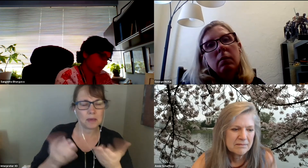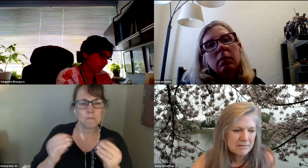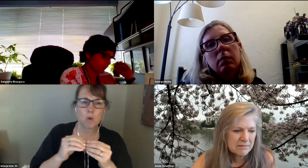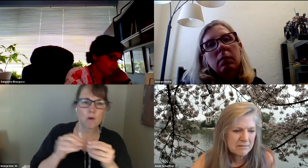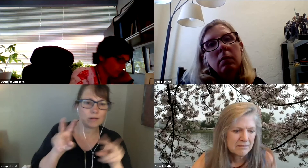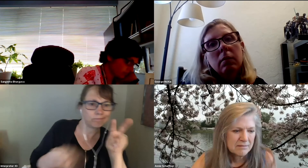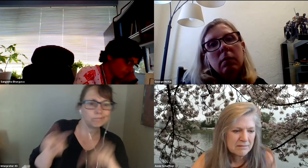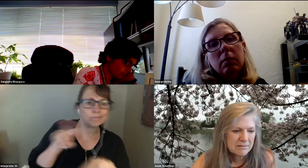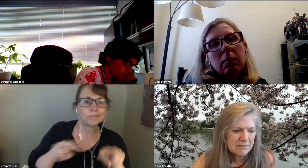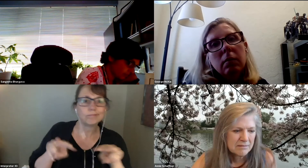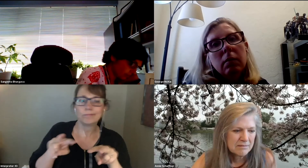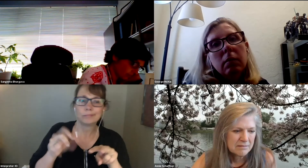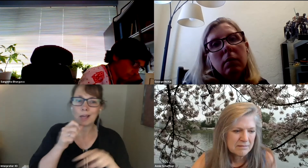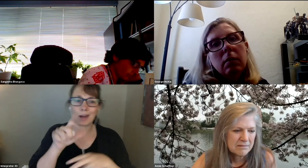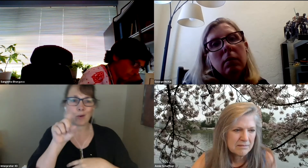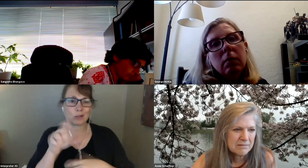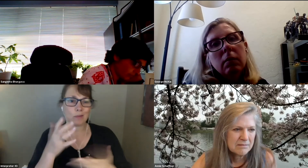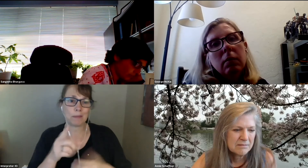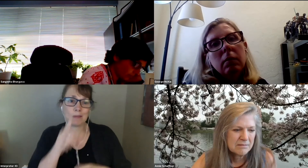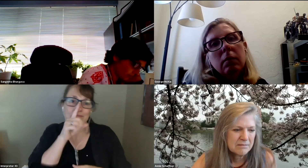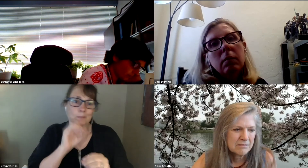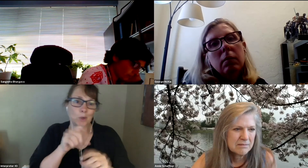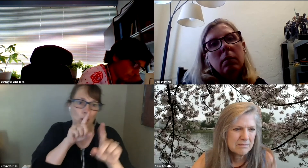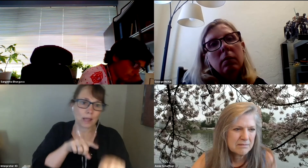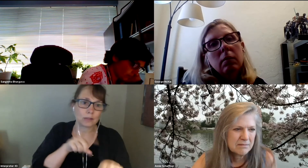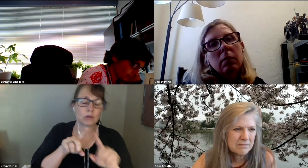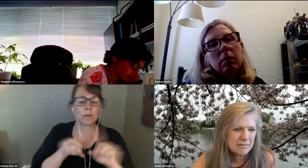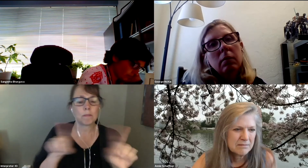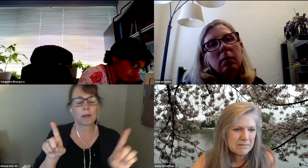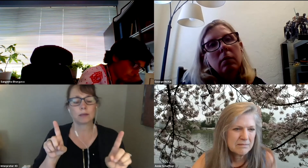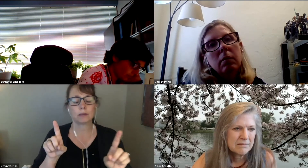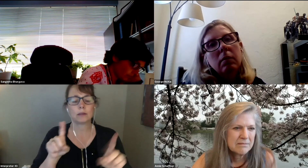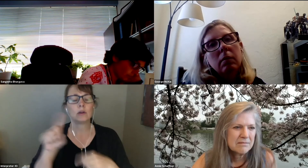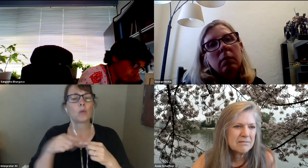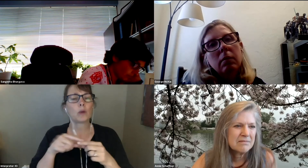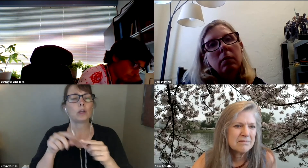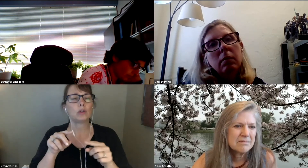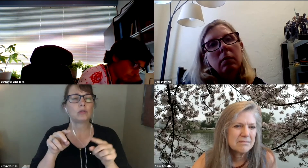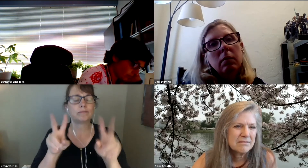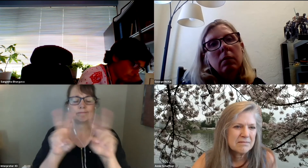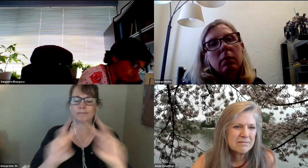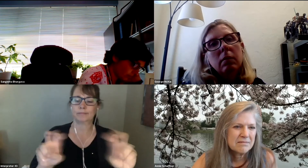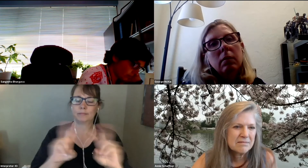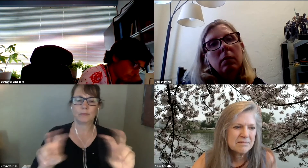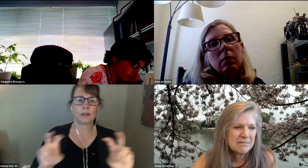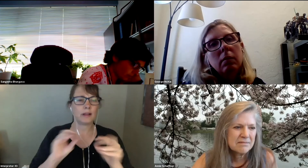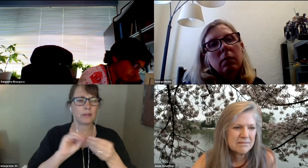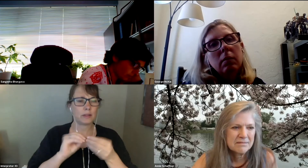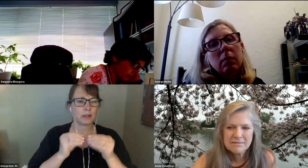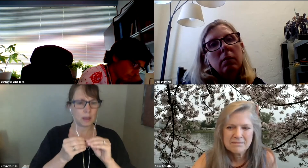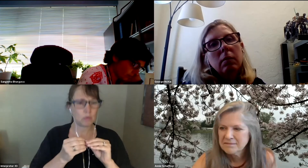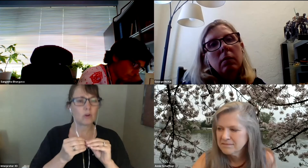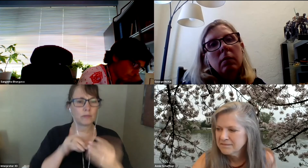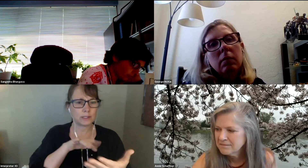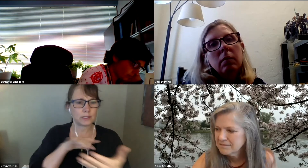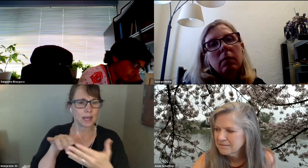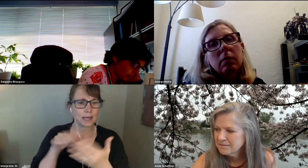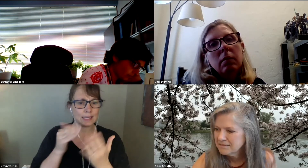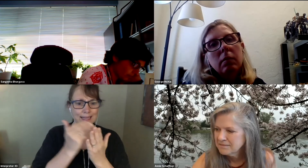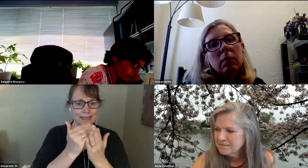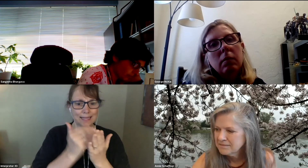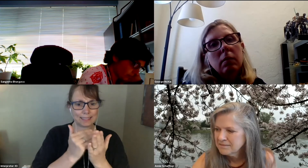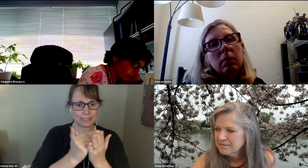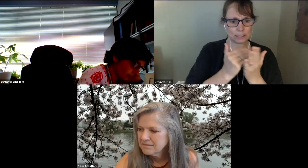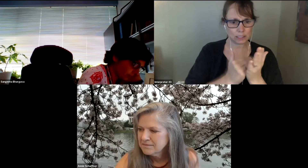we may not have the answer. When you look at the number of studies that are listed on